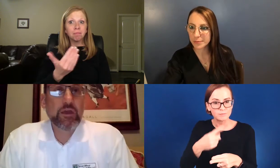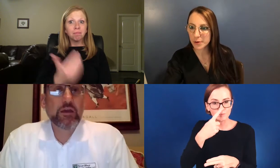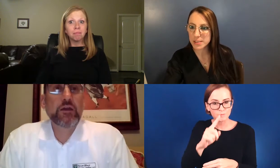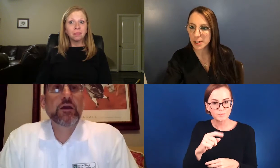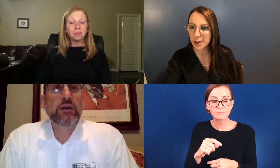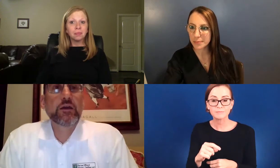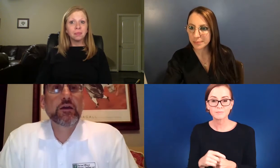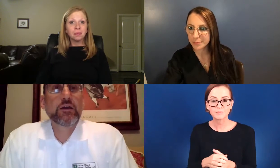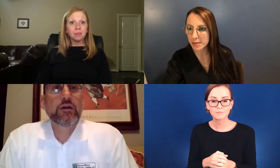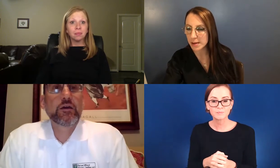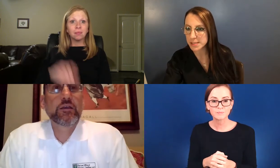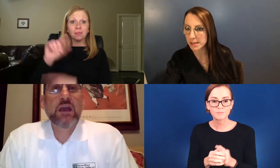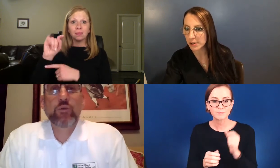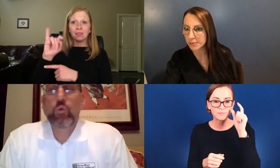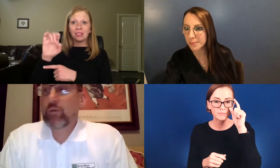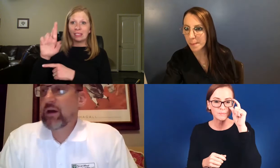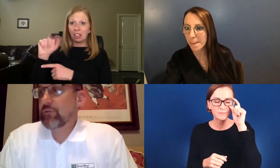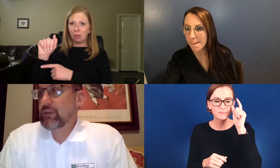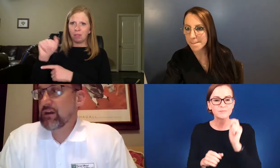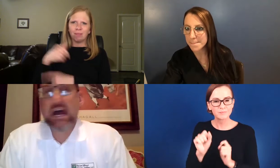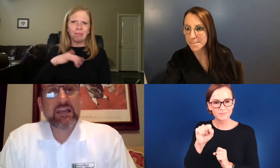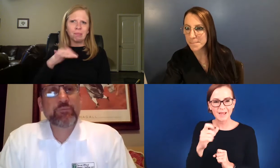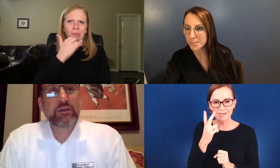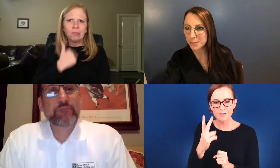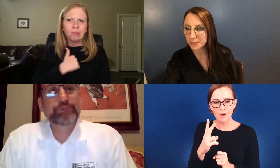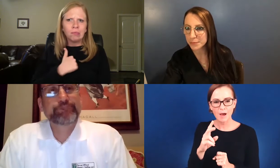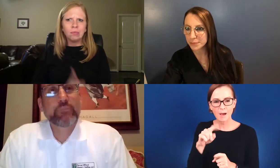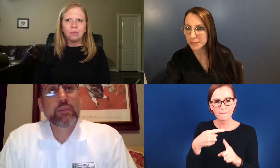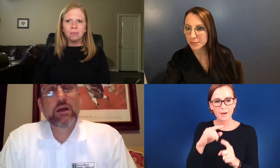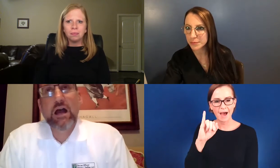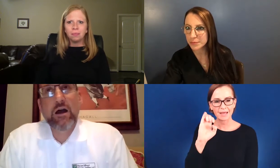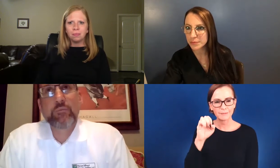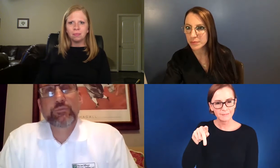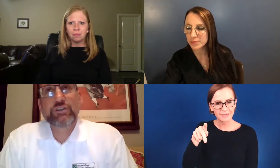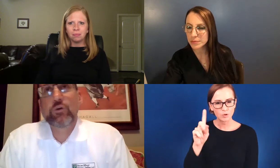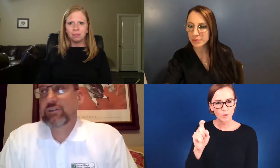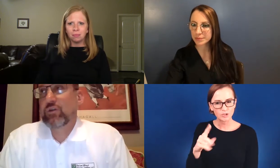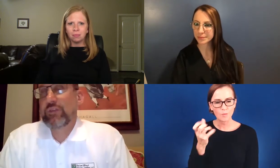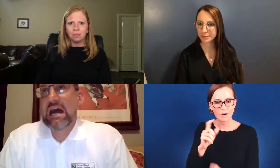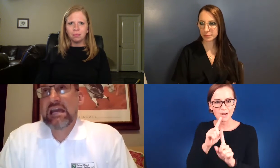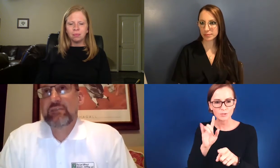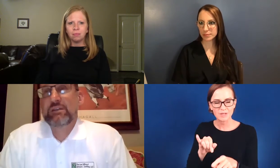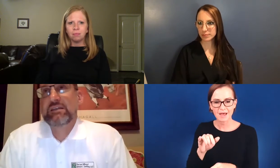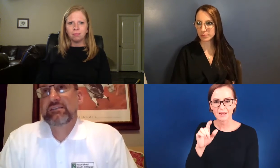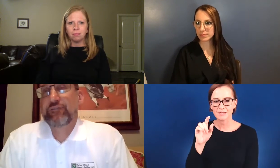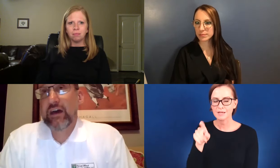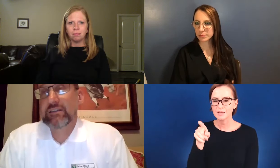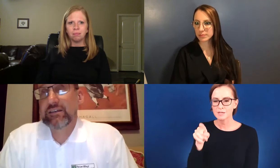From Tiara, I think I'm Yeah, the one about the IEP. She wants to know when the IEP takes effect